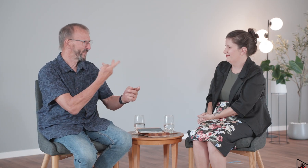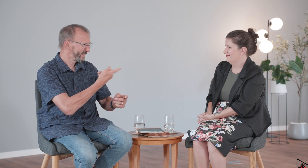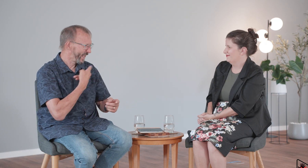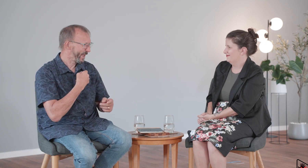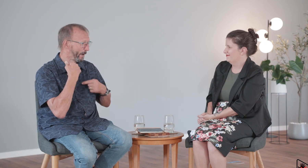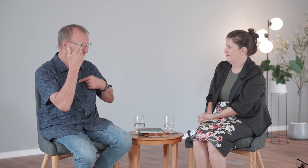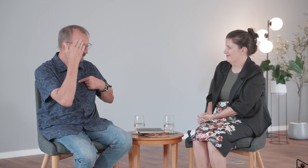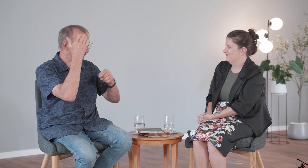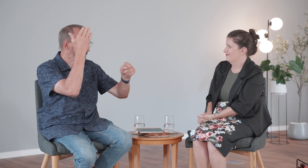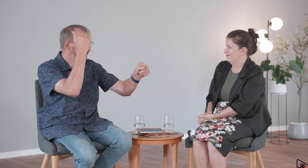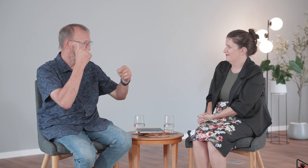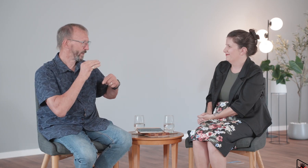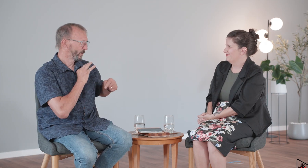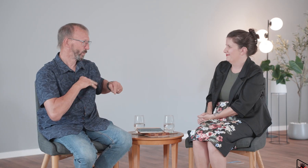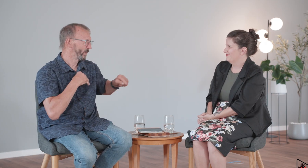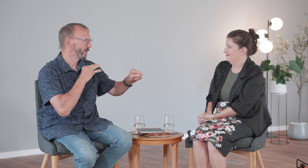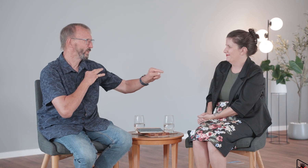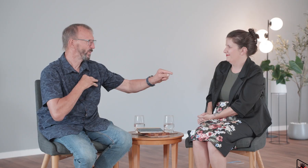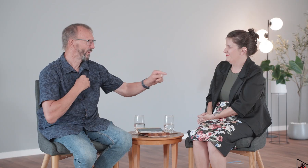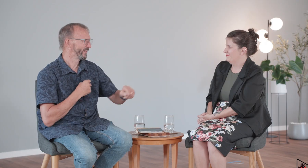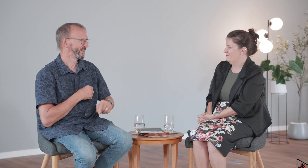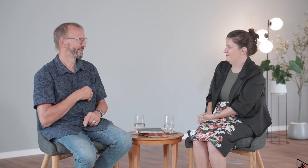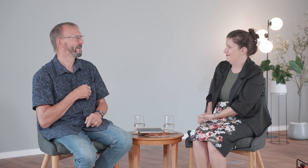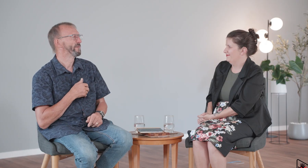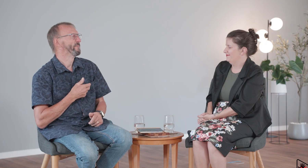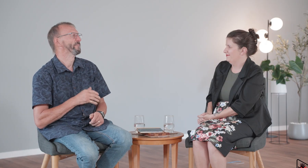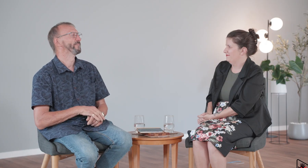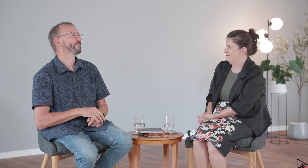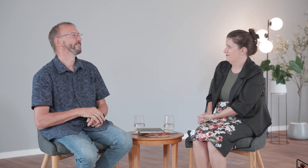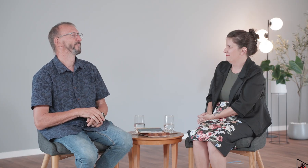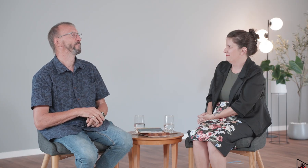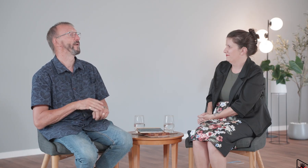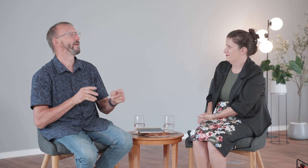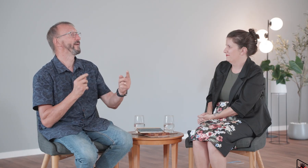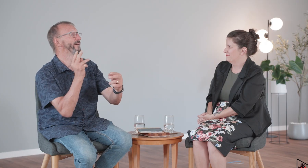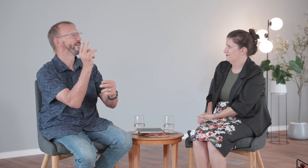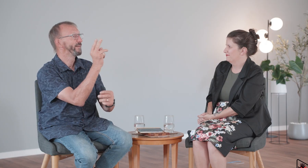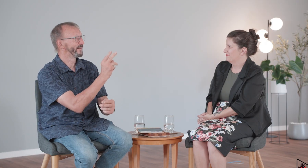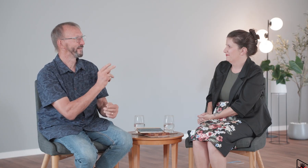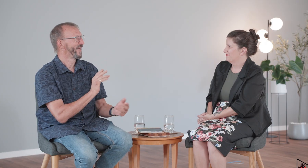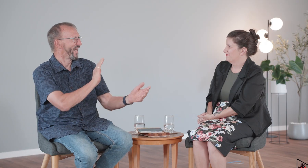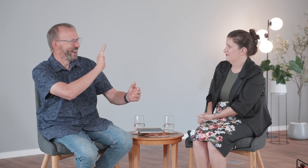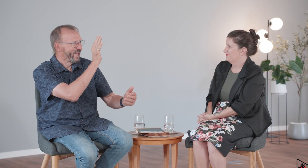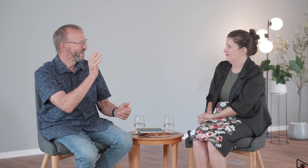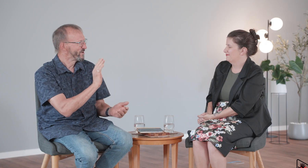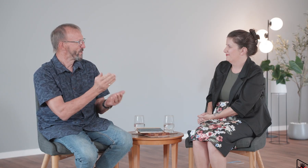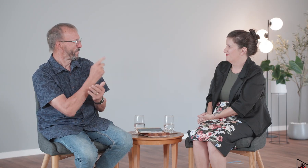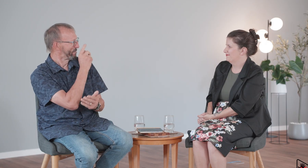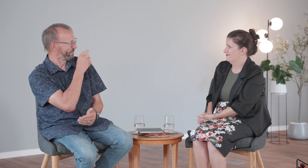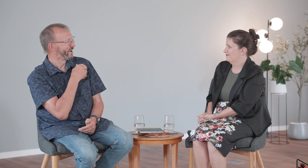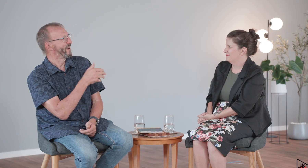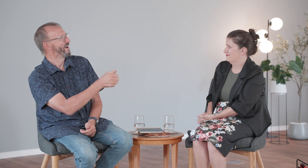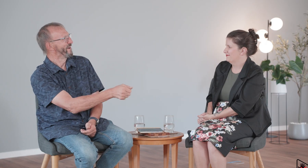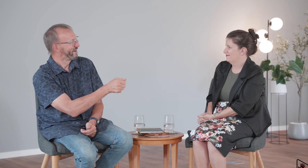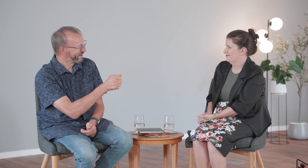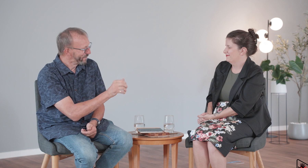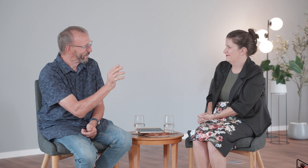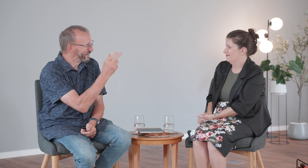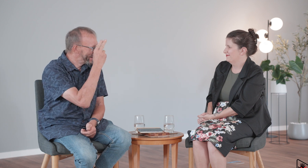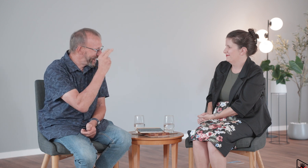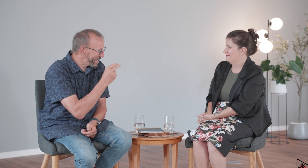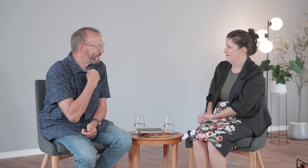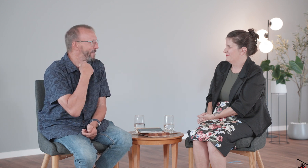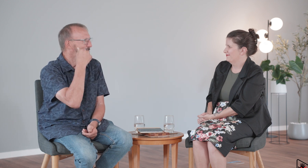couples both with the same names?" So anyway, it ended up that we met the couple from number four